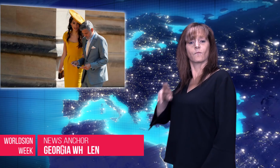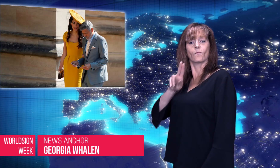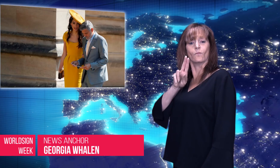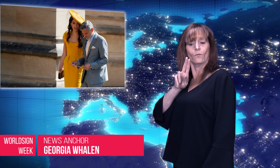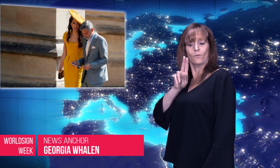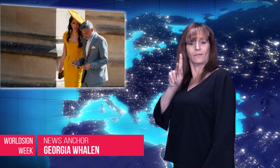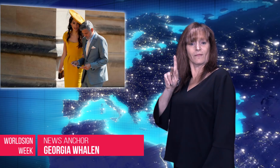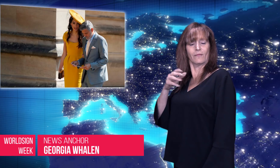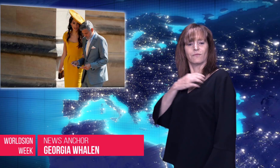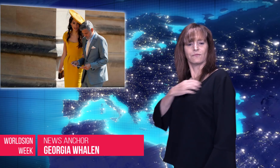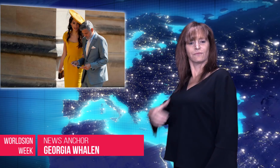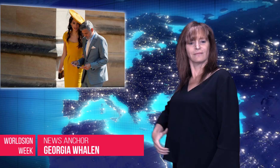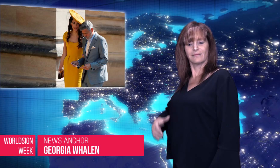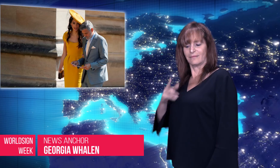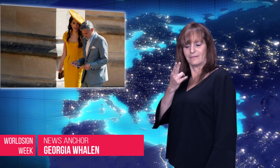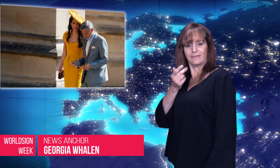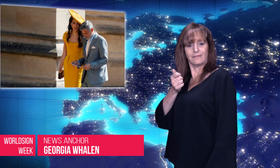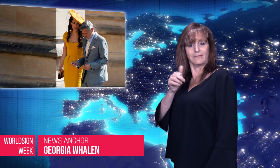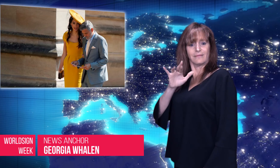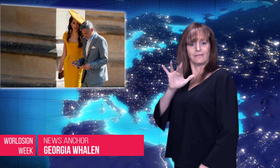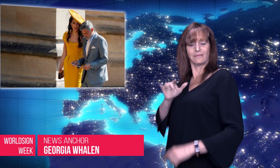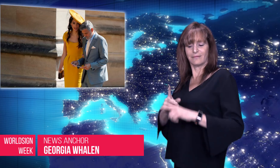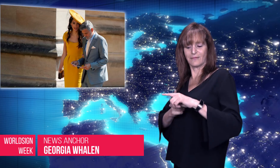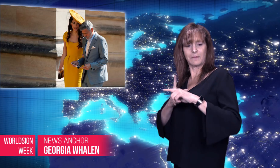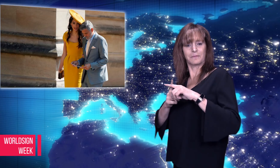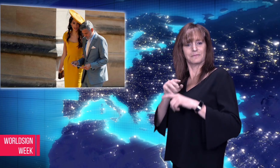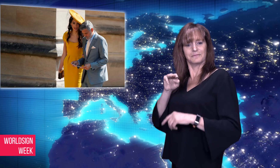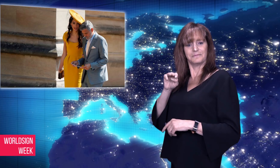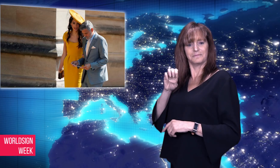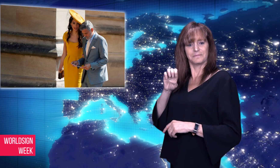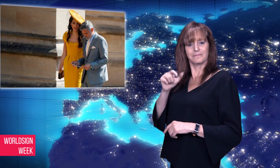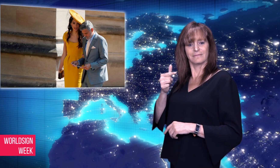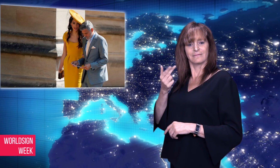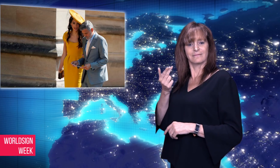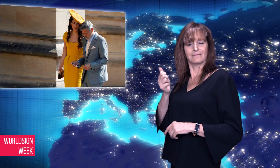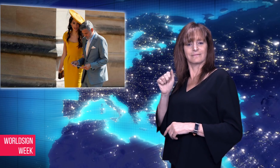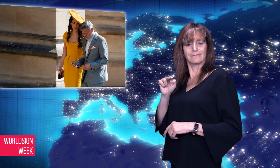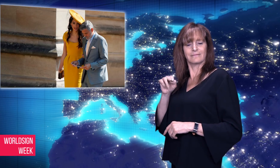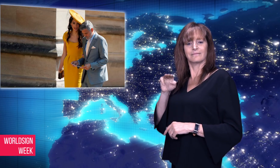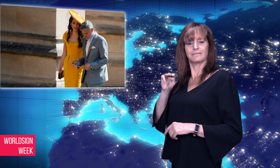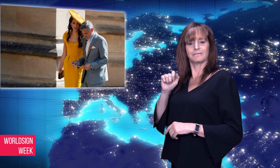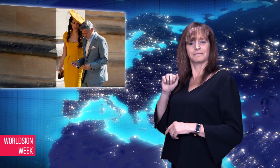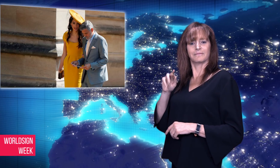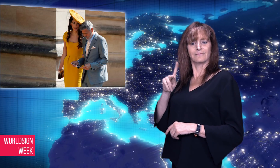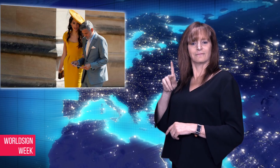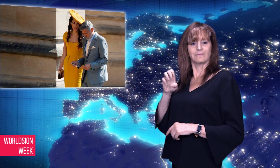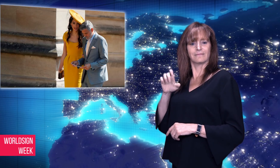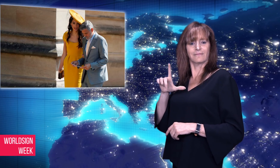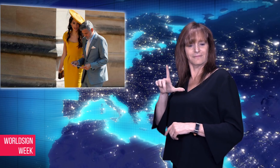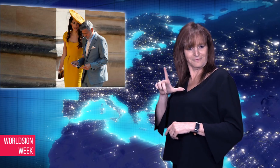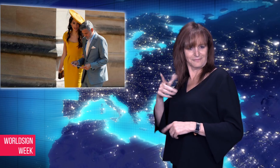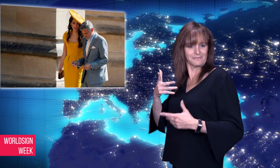Georgia: Wedded bliss for UK Prince Harry and Meghan Markel!